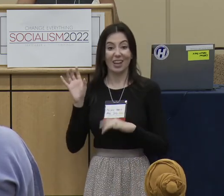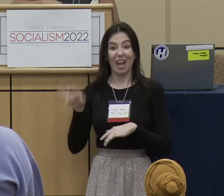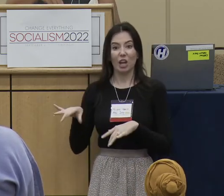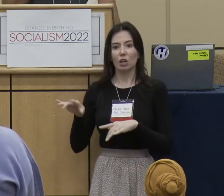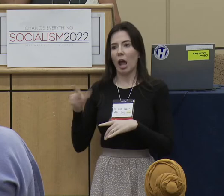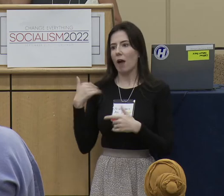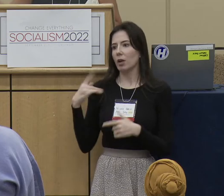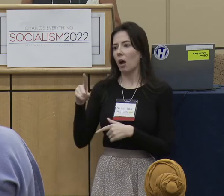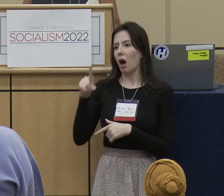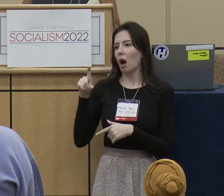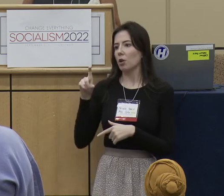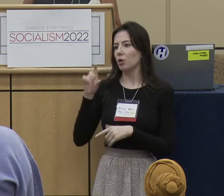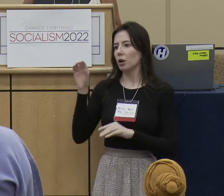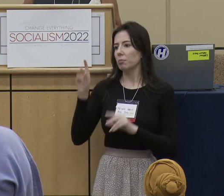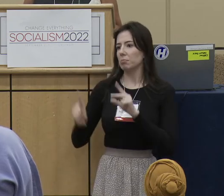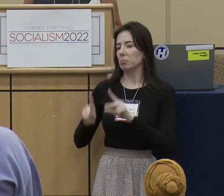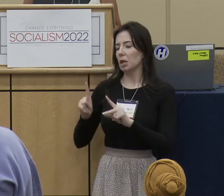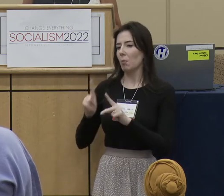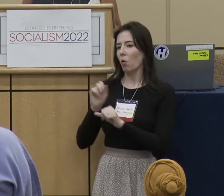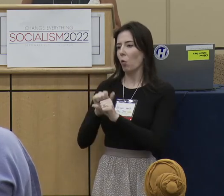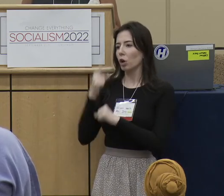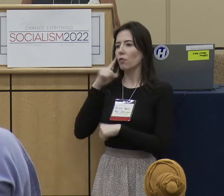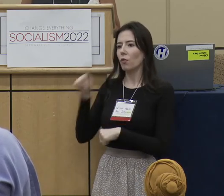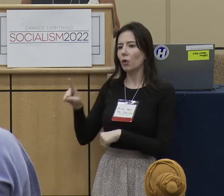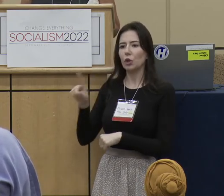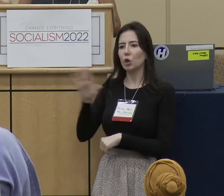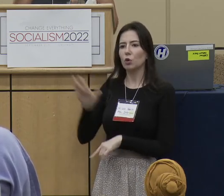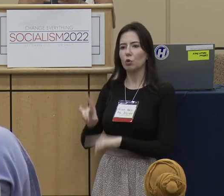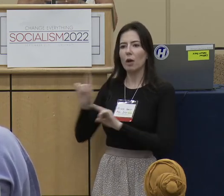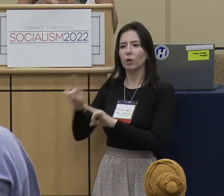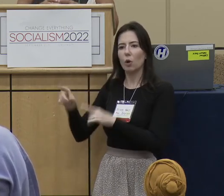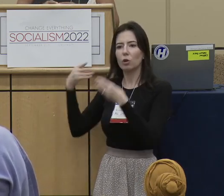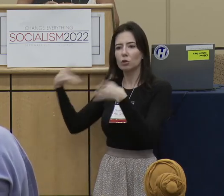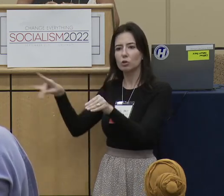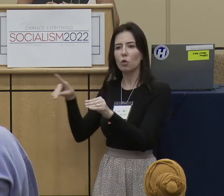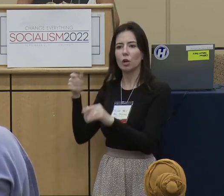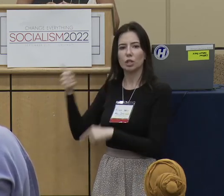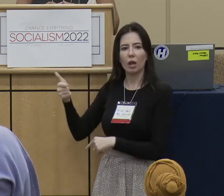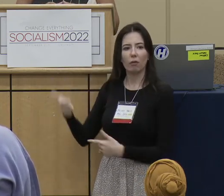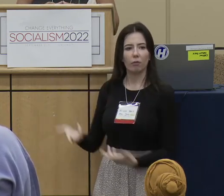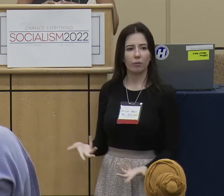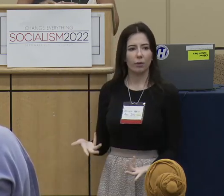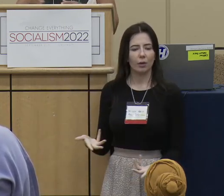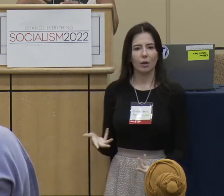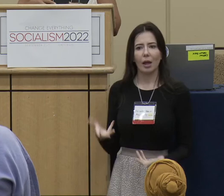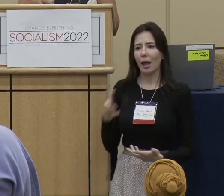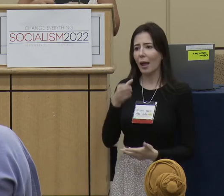you have 100 people working for you and, basically, paying them as little as possible, charging as much as possible for the